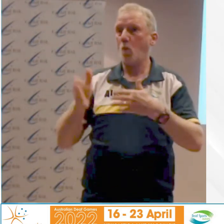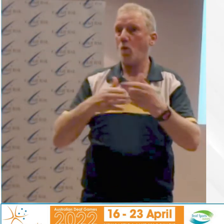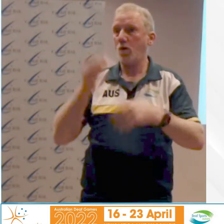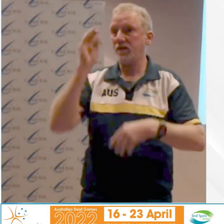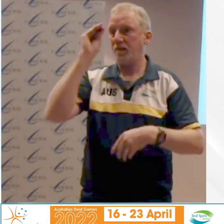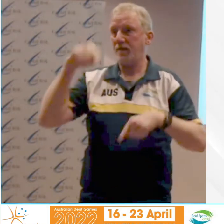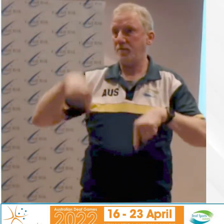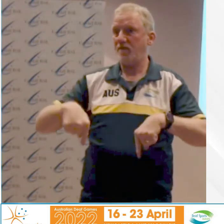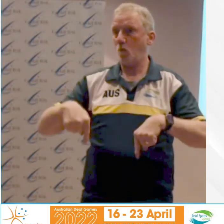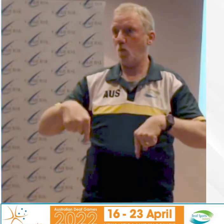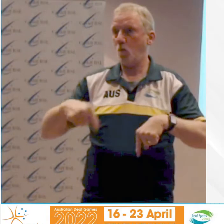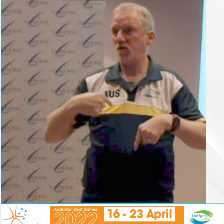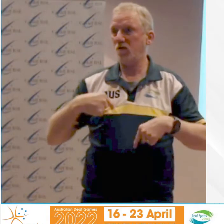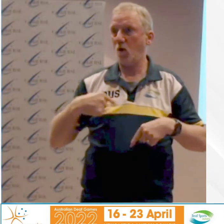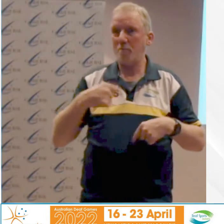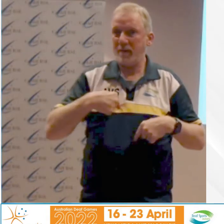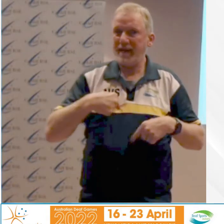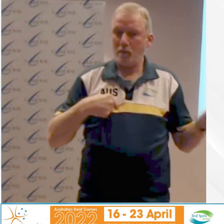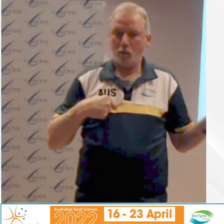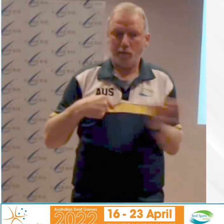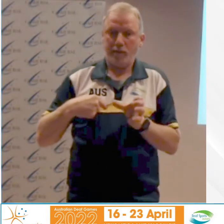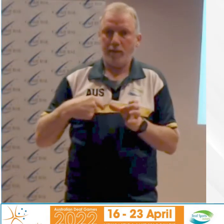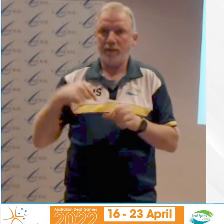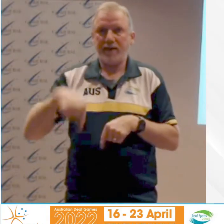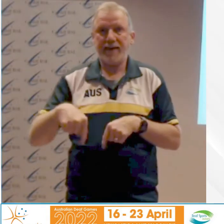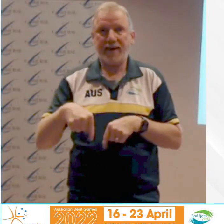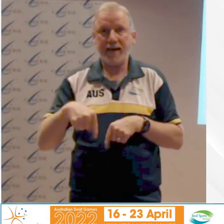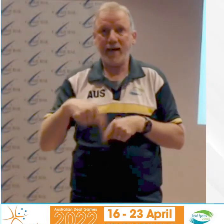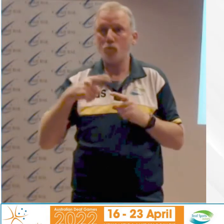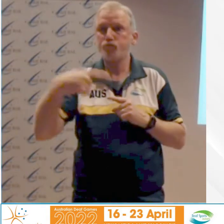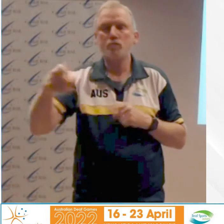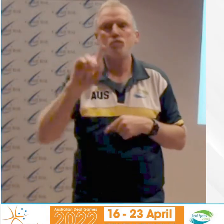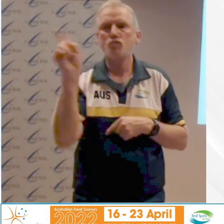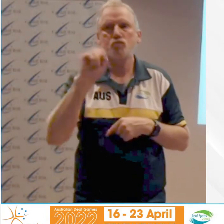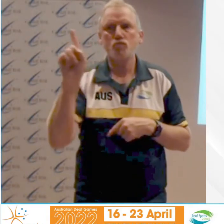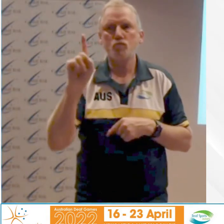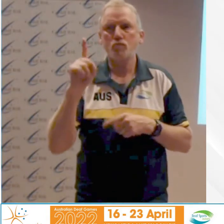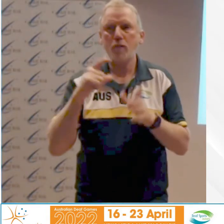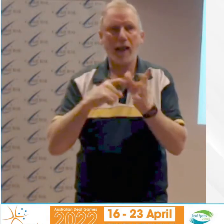our sleeves and move on she was the chair of the games organising committee prior to me